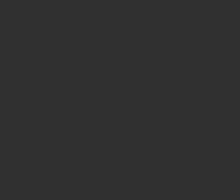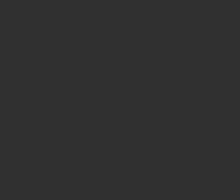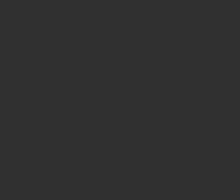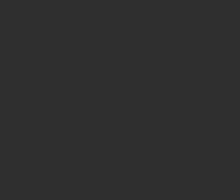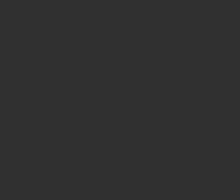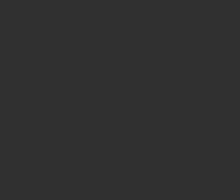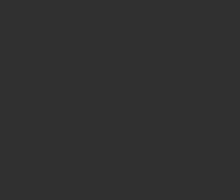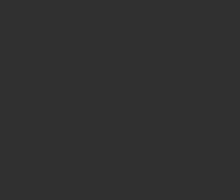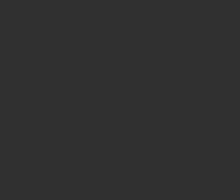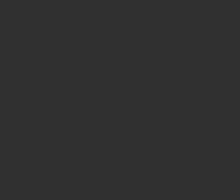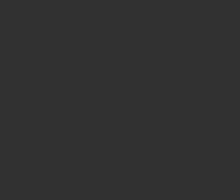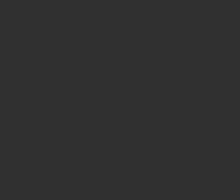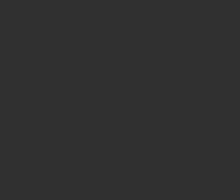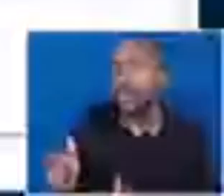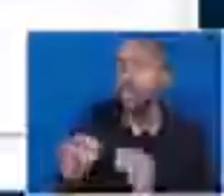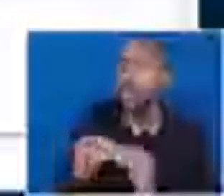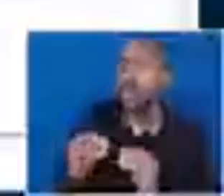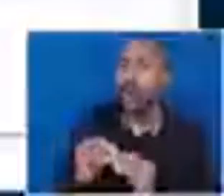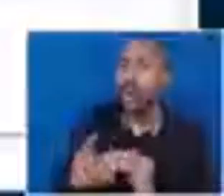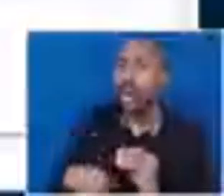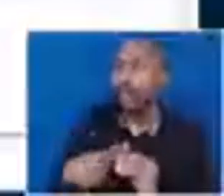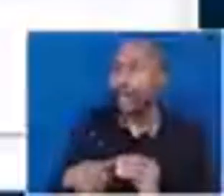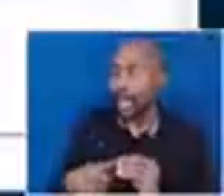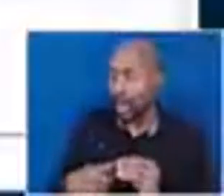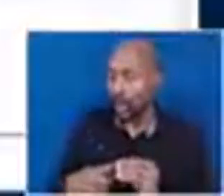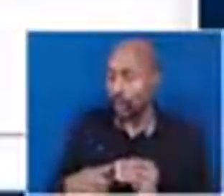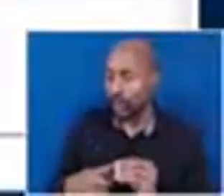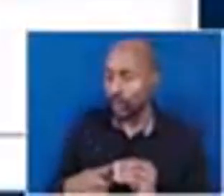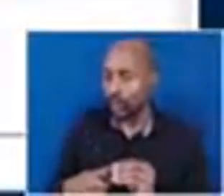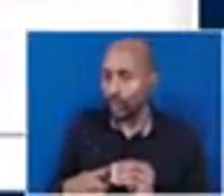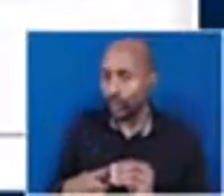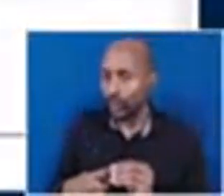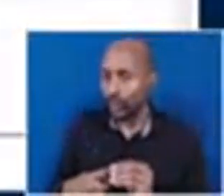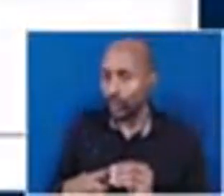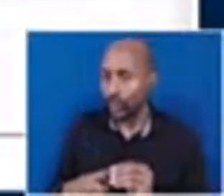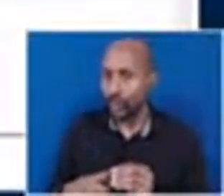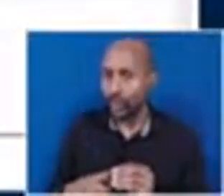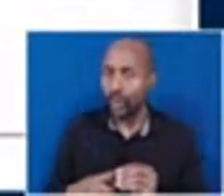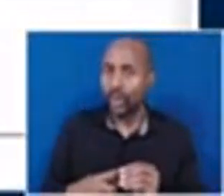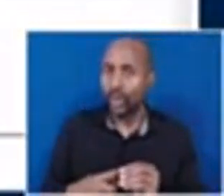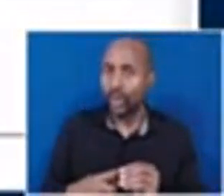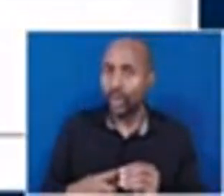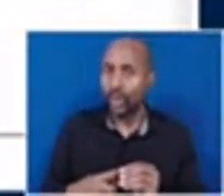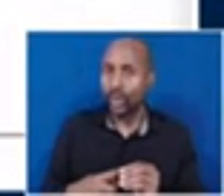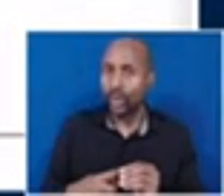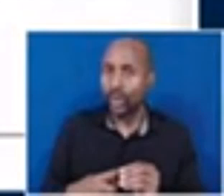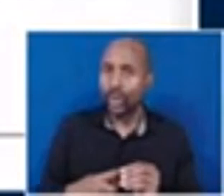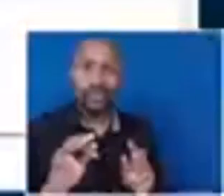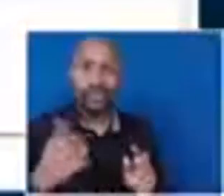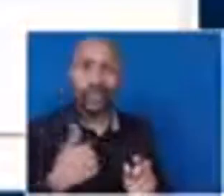about what being on site adds to the conversation, rather than maybe a